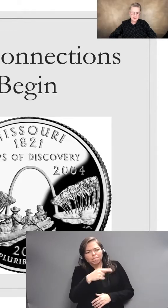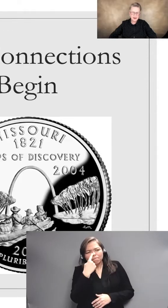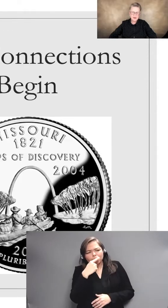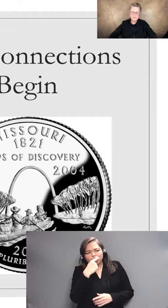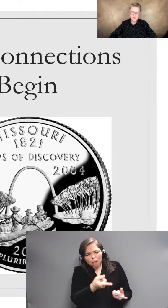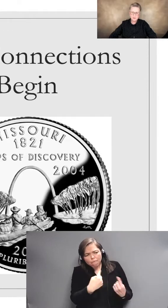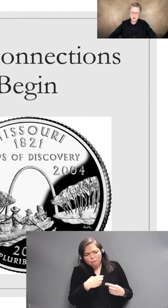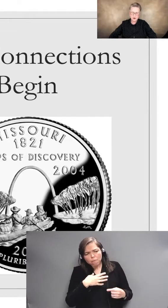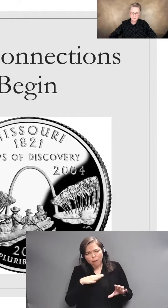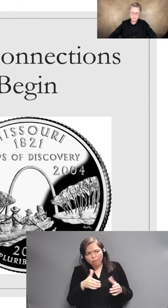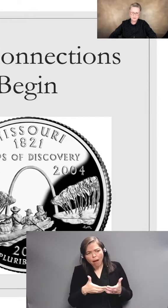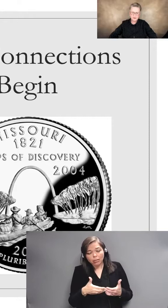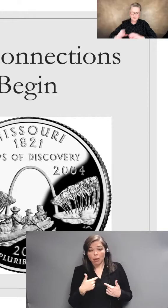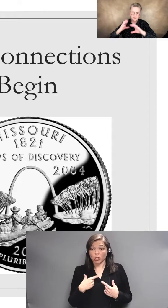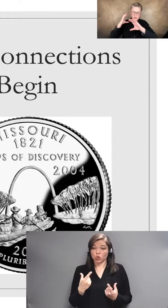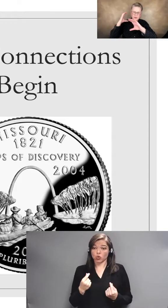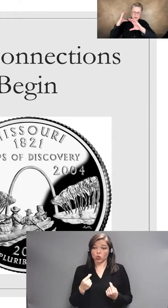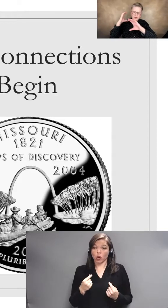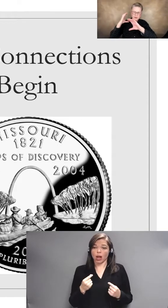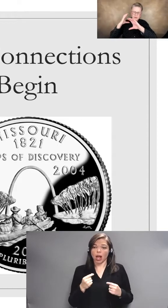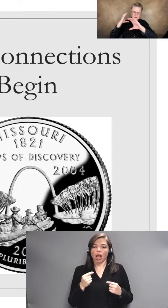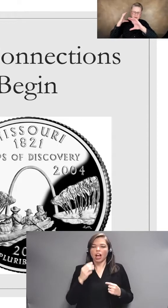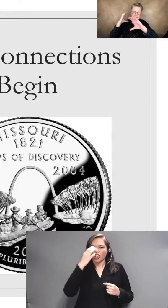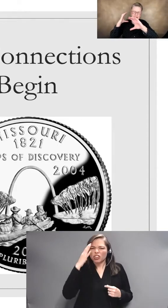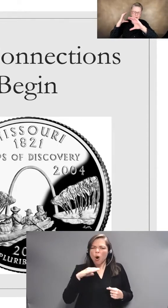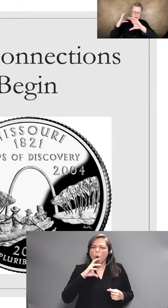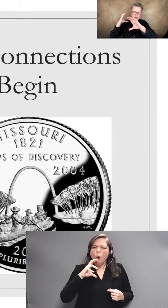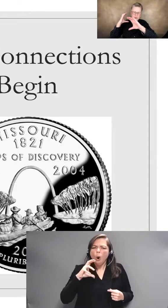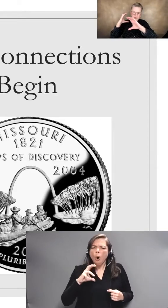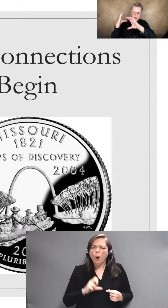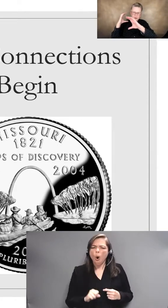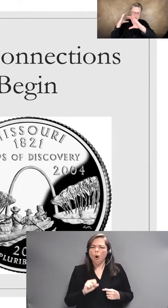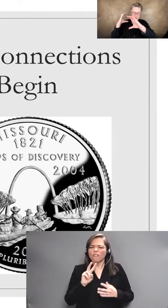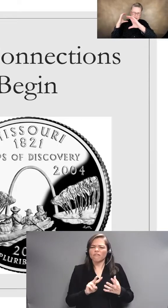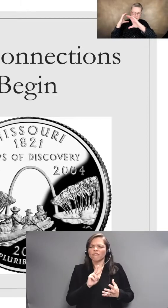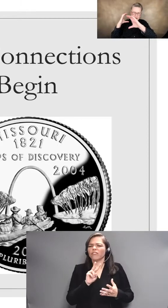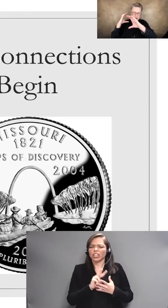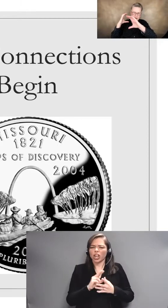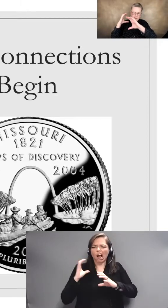and I filmed her but it was with those big cameras you know the big ones that um